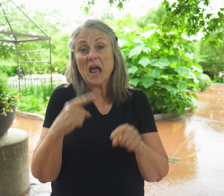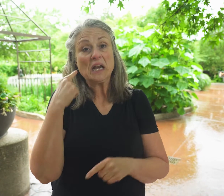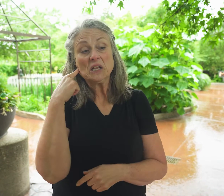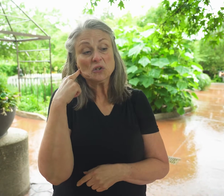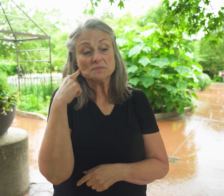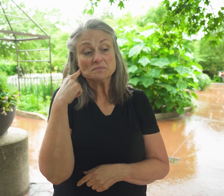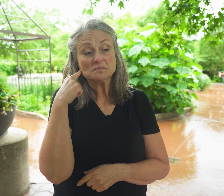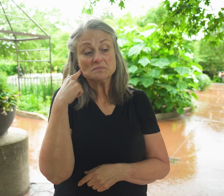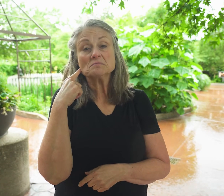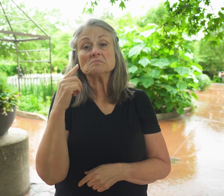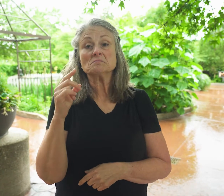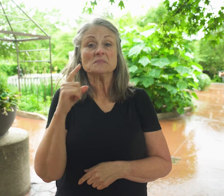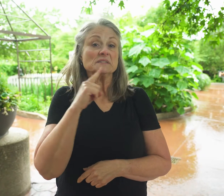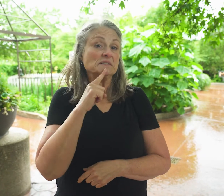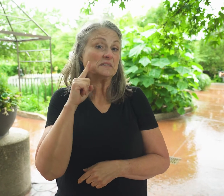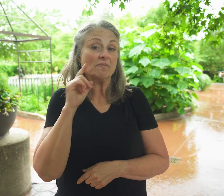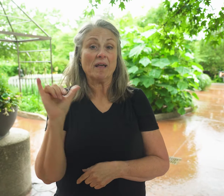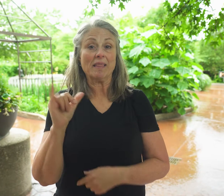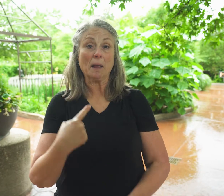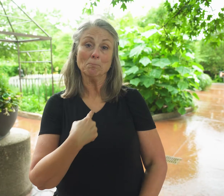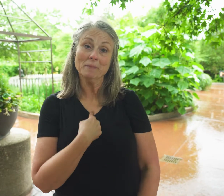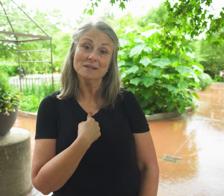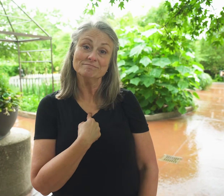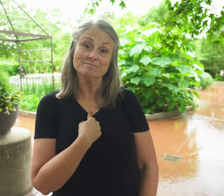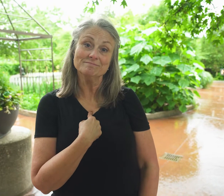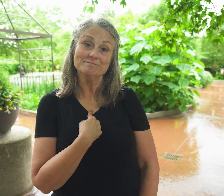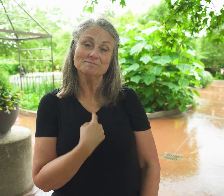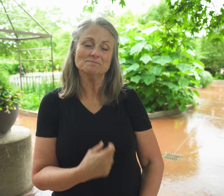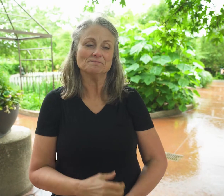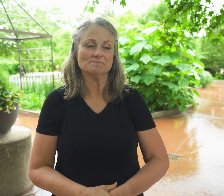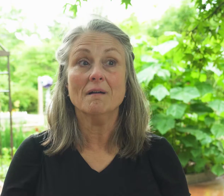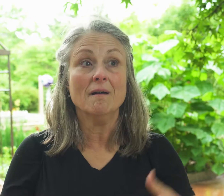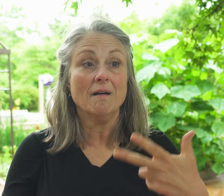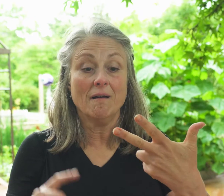Some people can't hear at all. They are deaf, just like me.